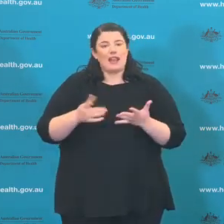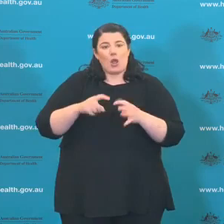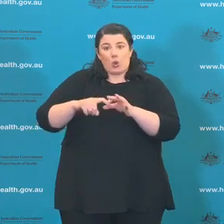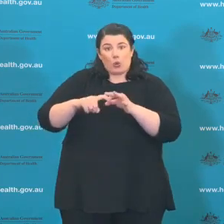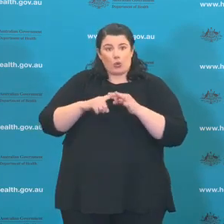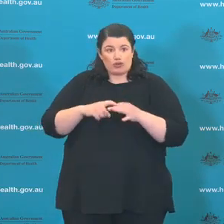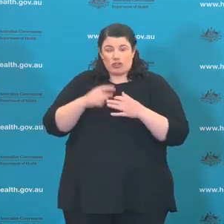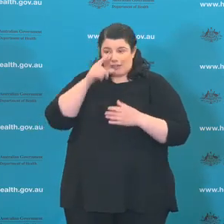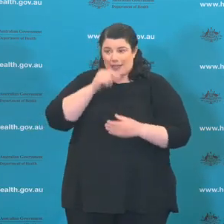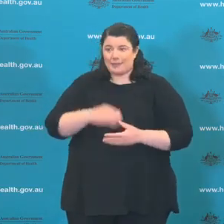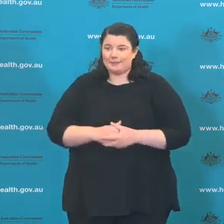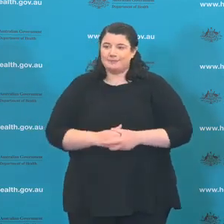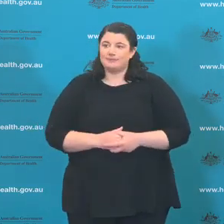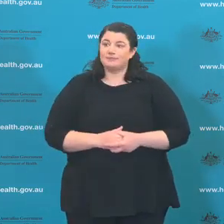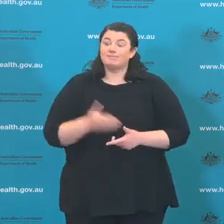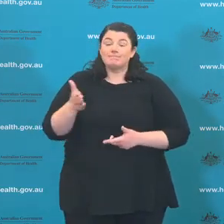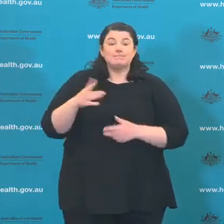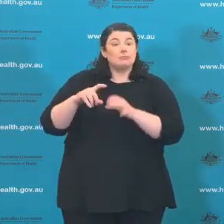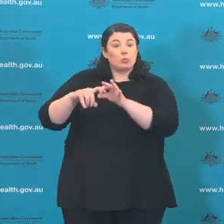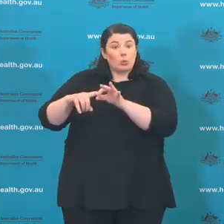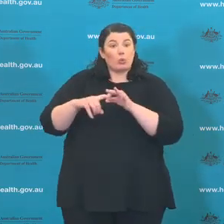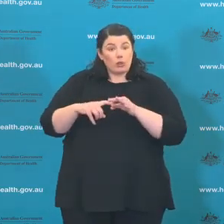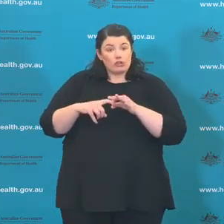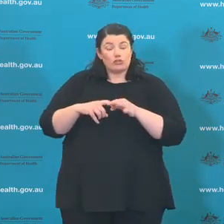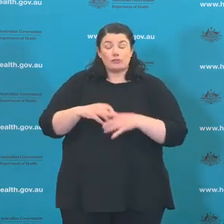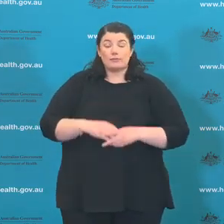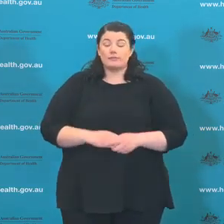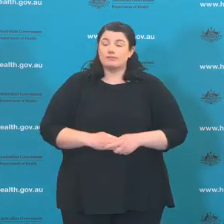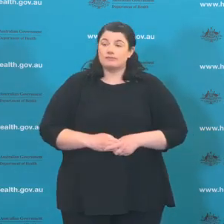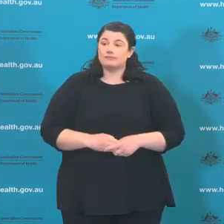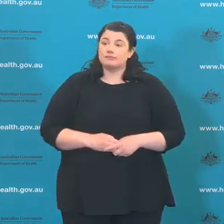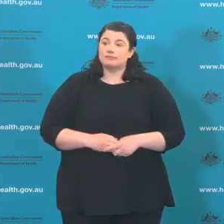Reporter: You mention there that the biggest cluster, for want of a better word